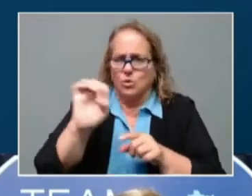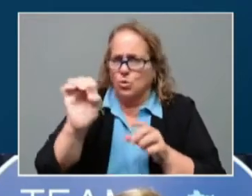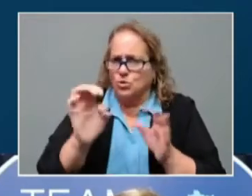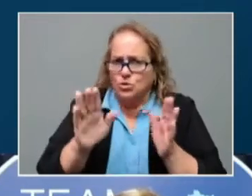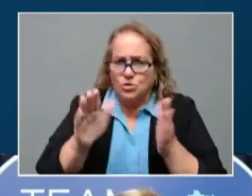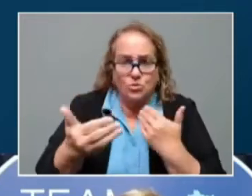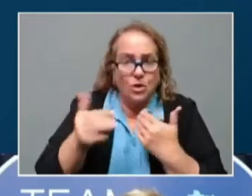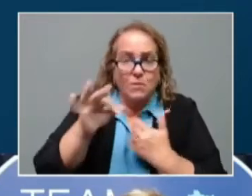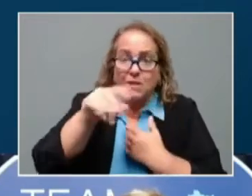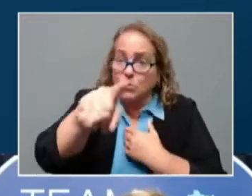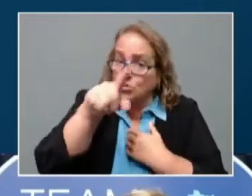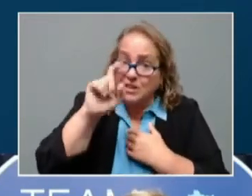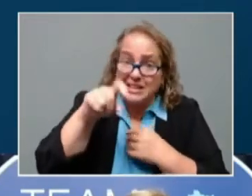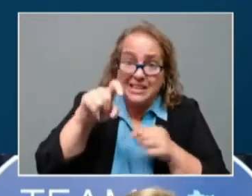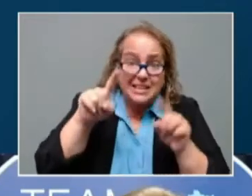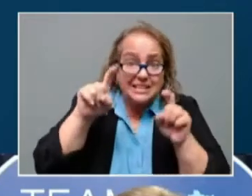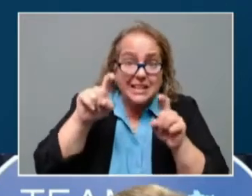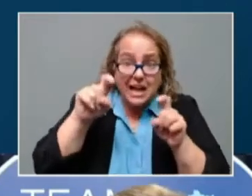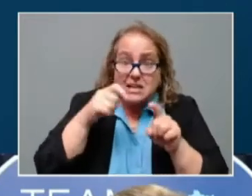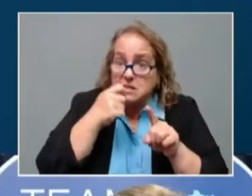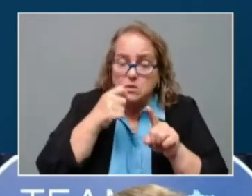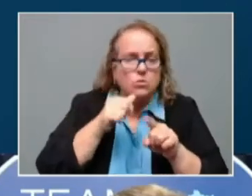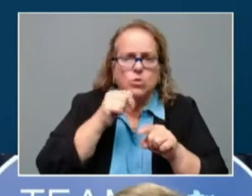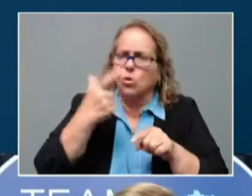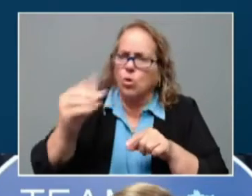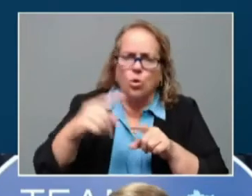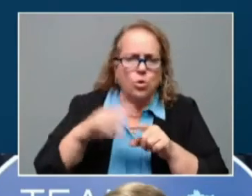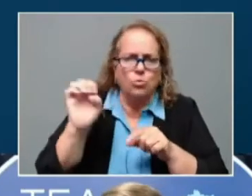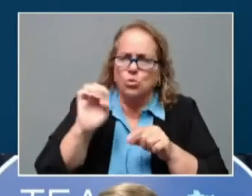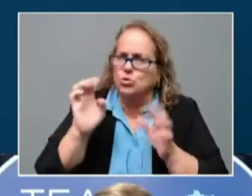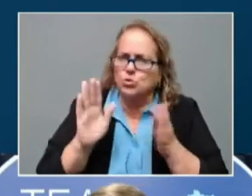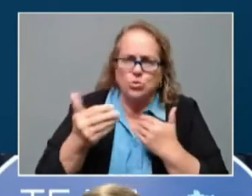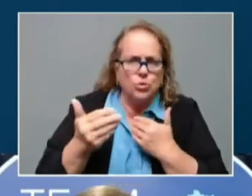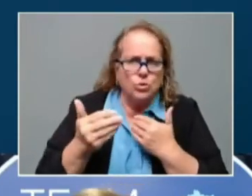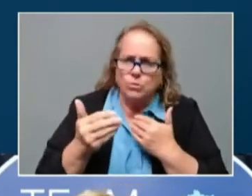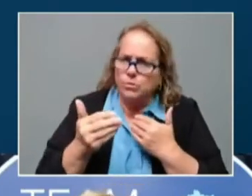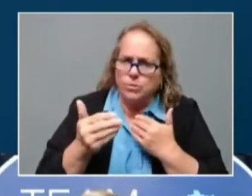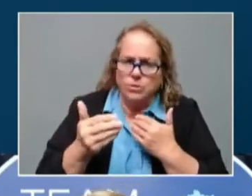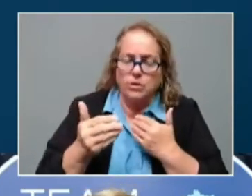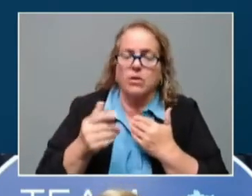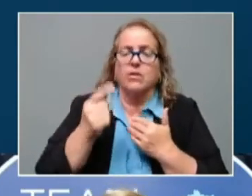is a covid test and then of course AmeriCorps members at multiple